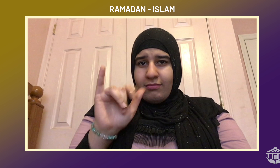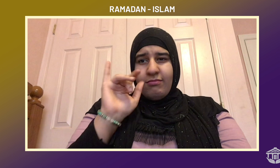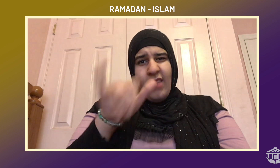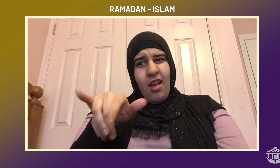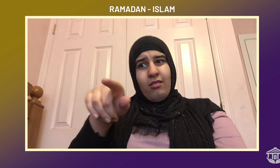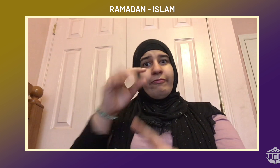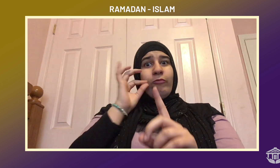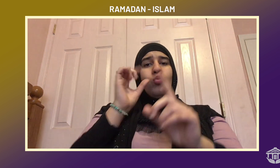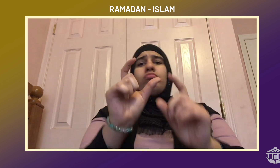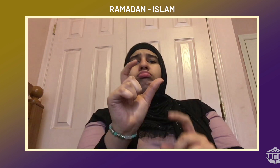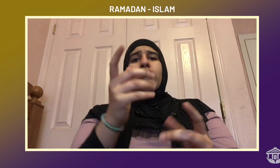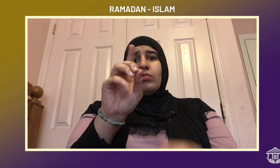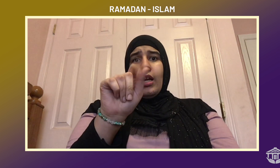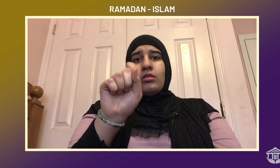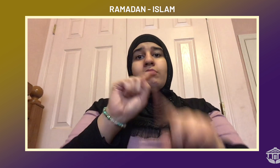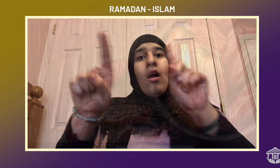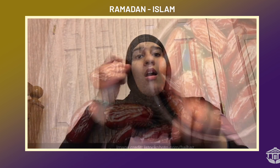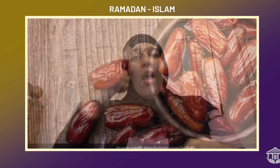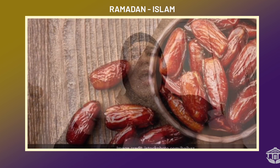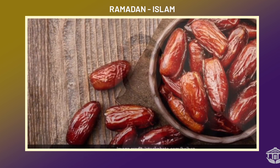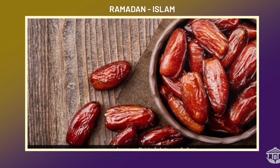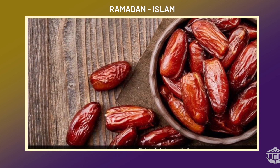If you are not familiar with a date, it is a fruit that is small and brown like this.